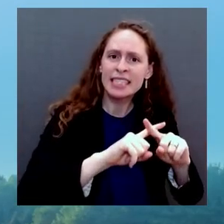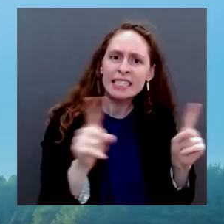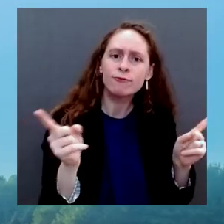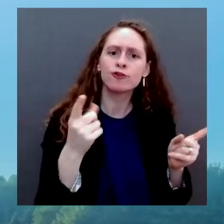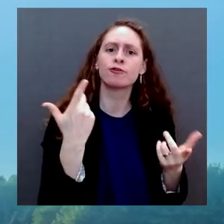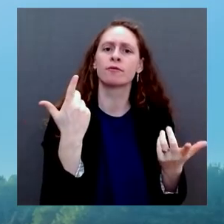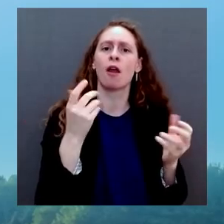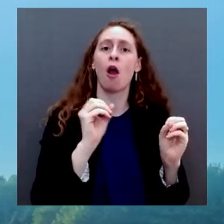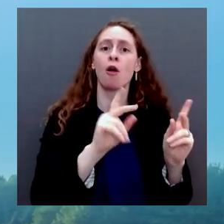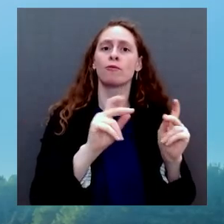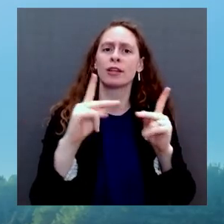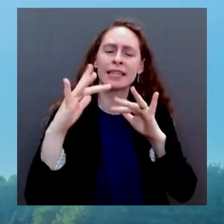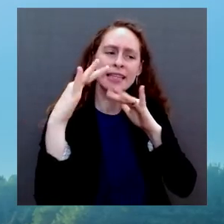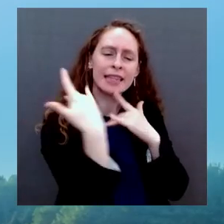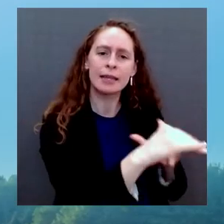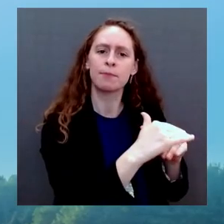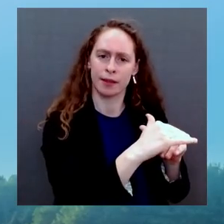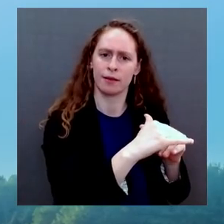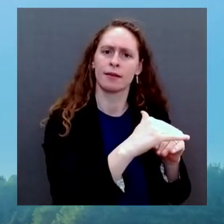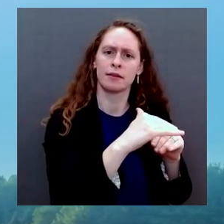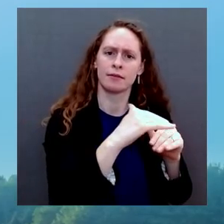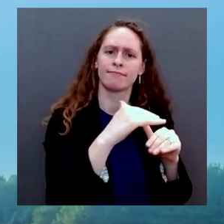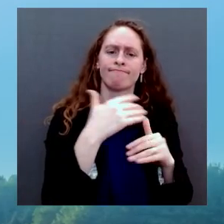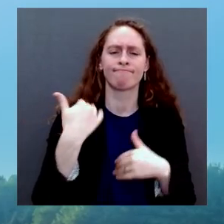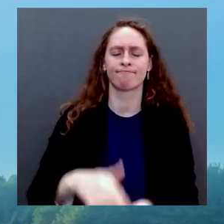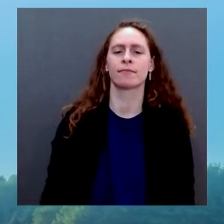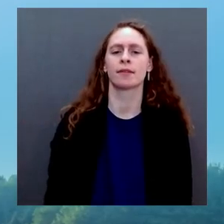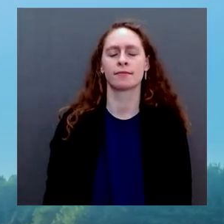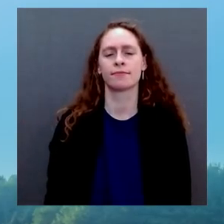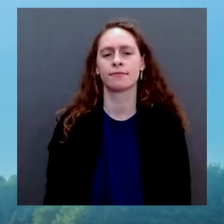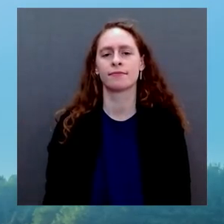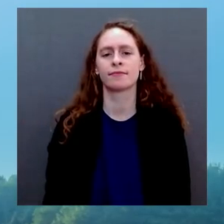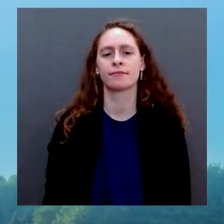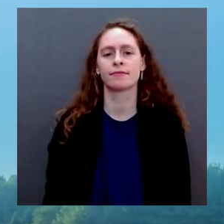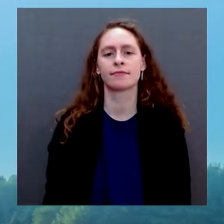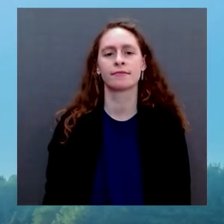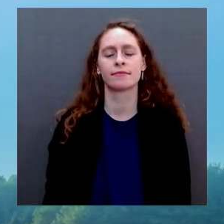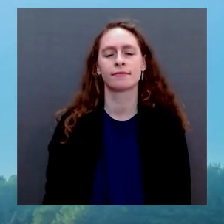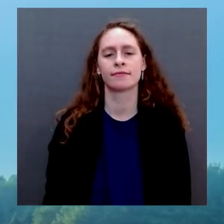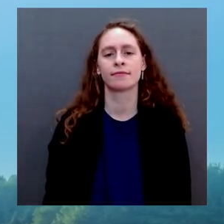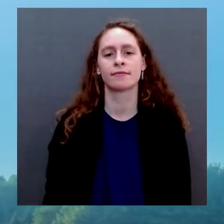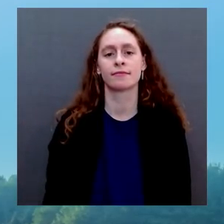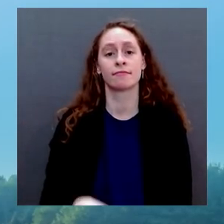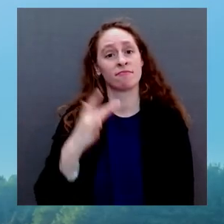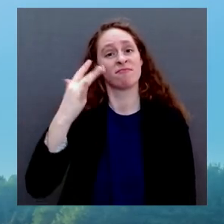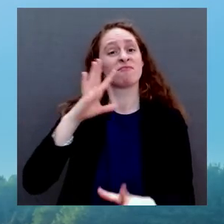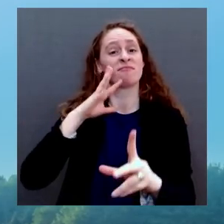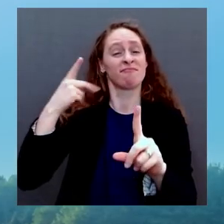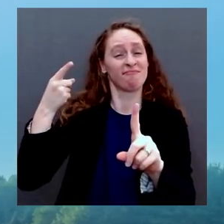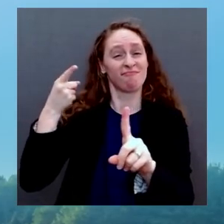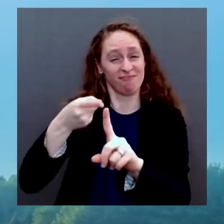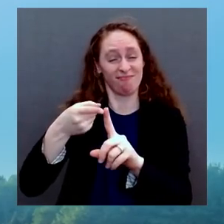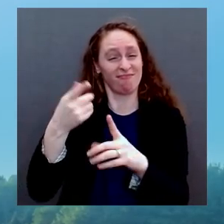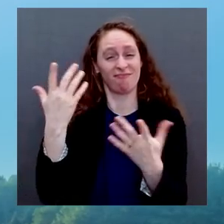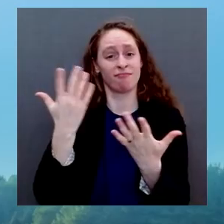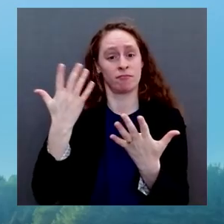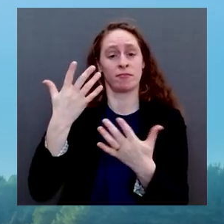in beef, pork, and poultry. These middlemen that they buy from -- farmers and ranchers --